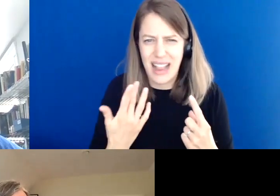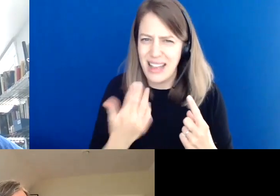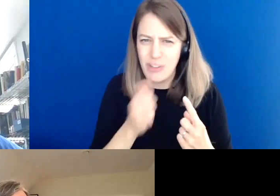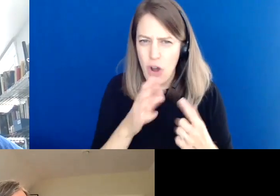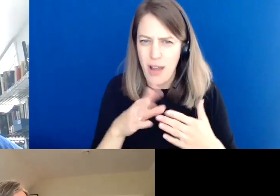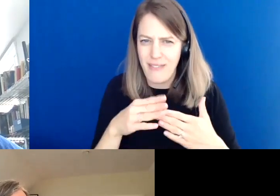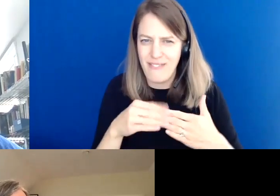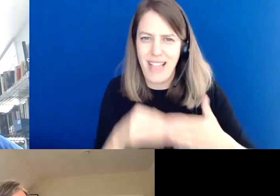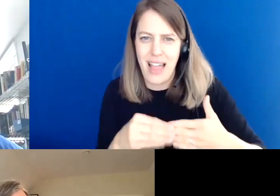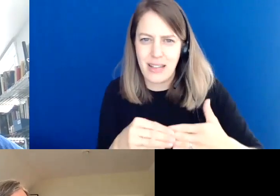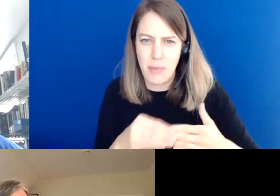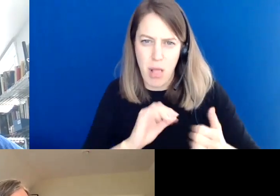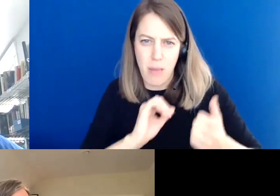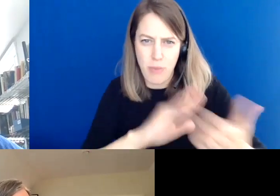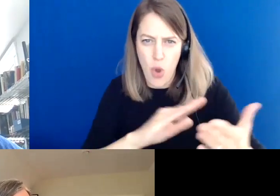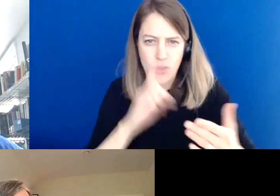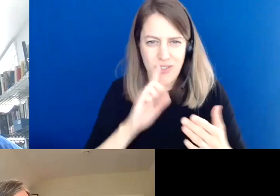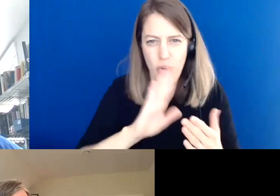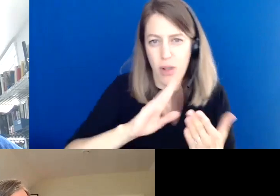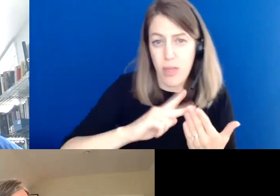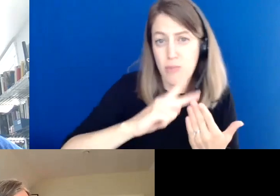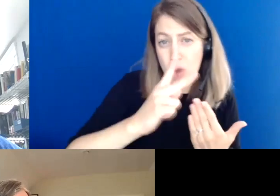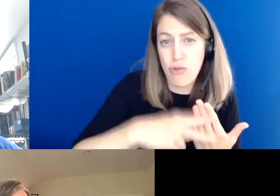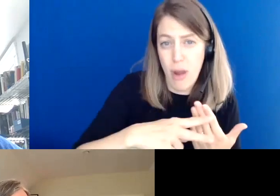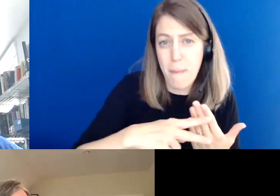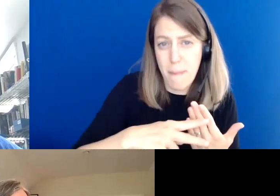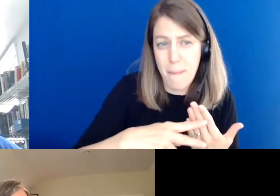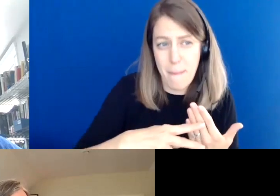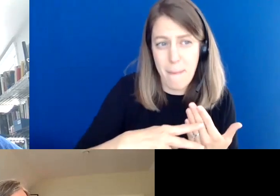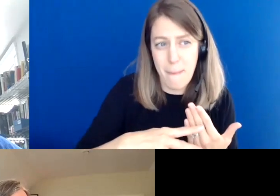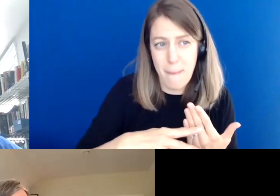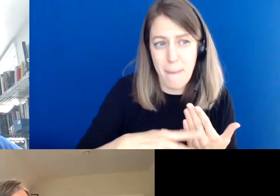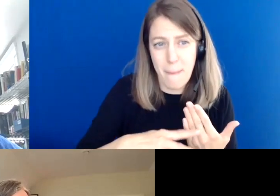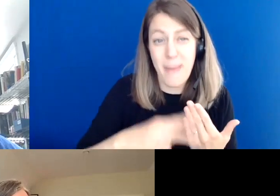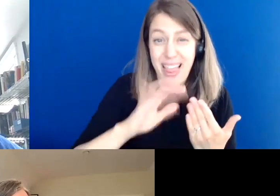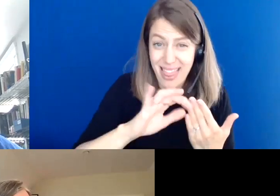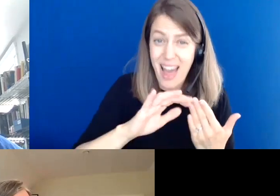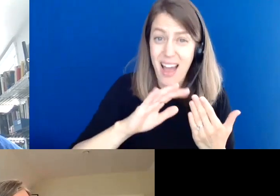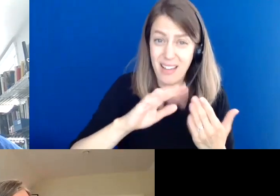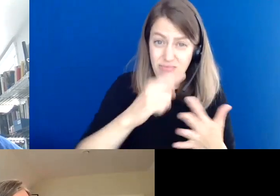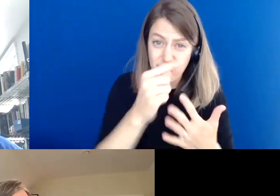We felt the second-order change was certainly very long overdue when the aversives had